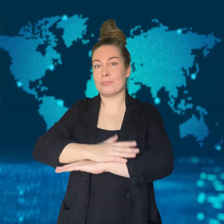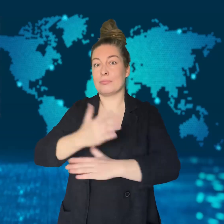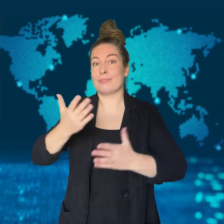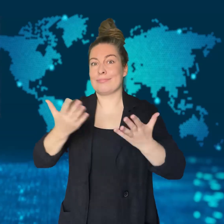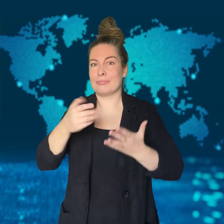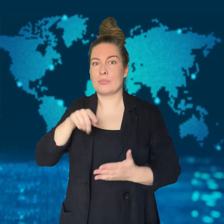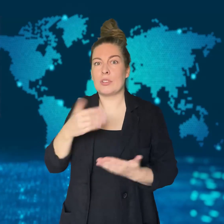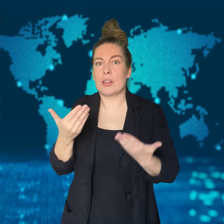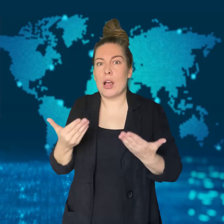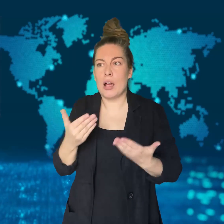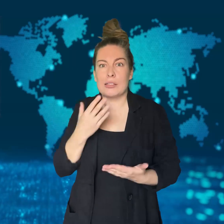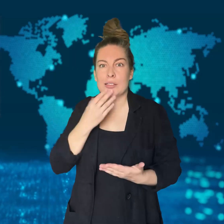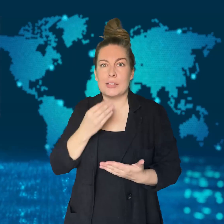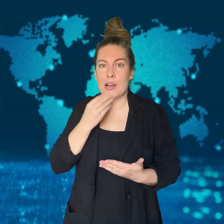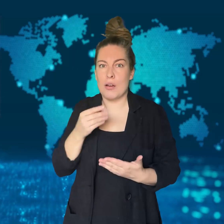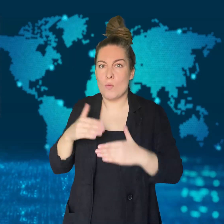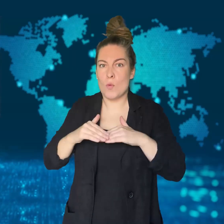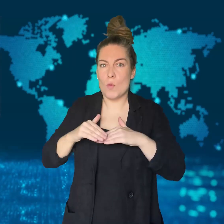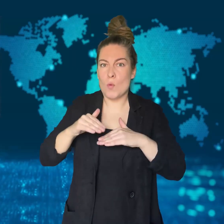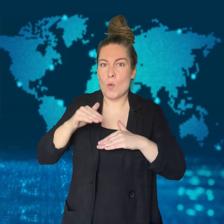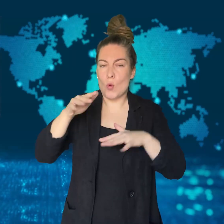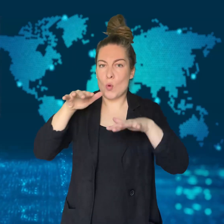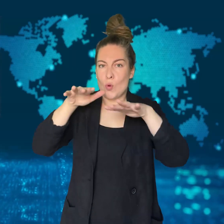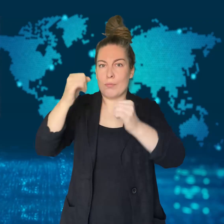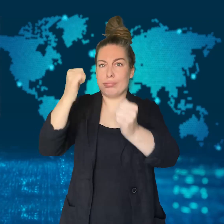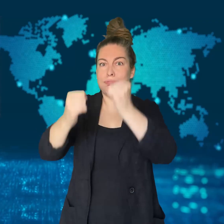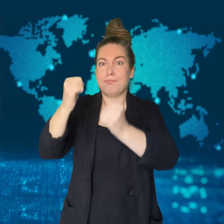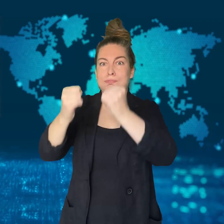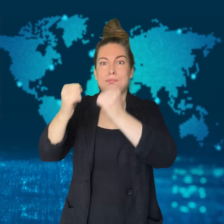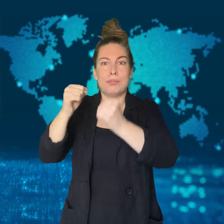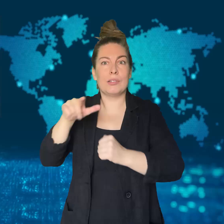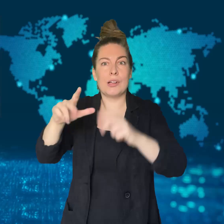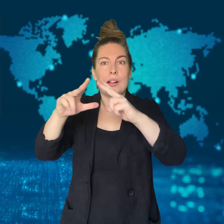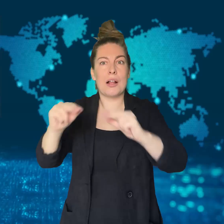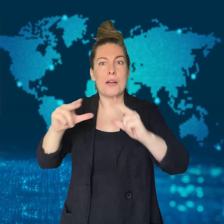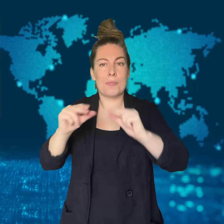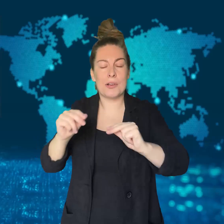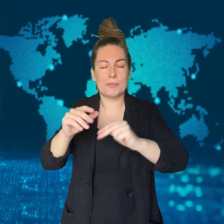discuss a ceasefire since Israel ramped up its offensive in Lebanon.